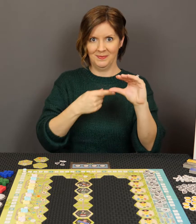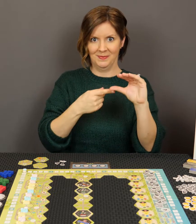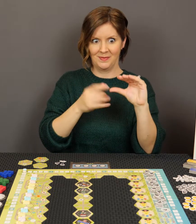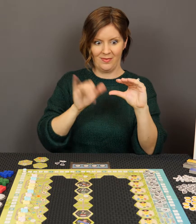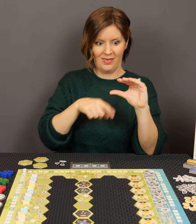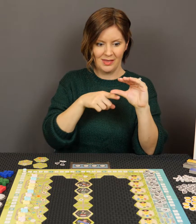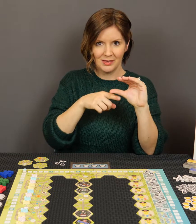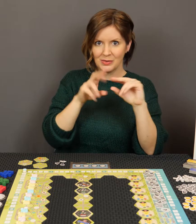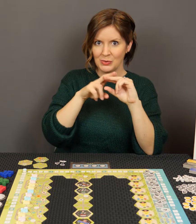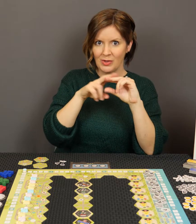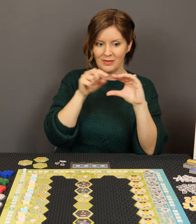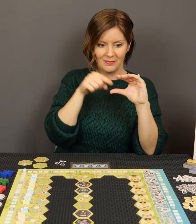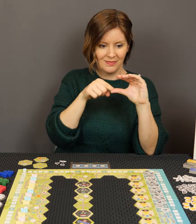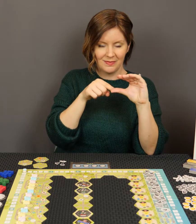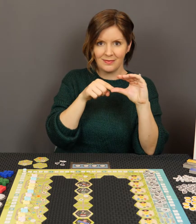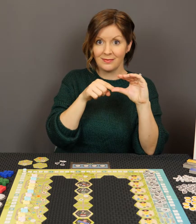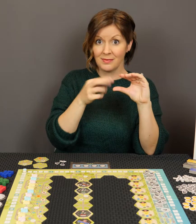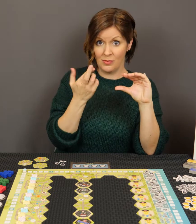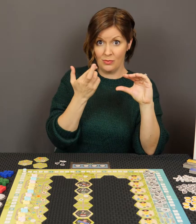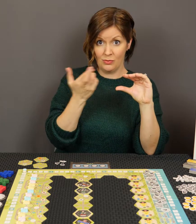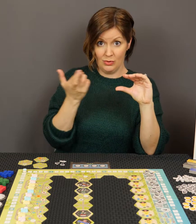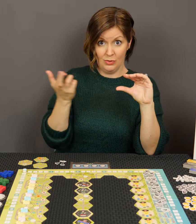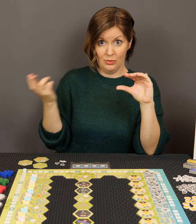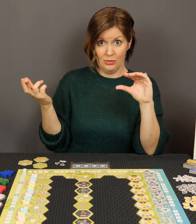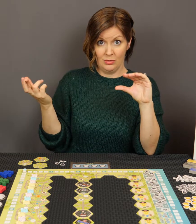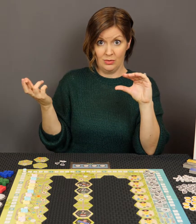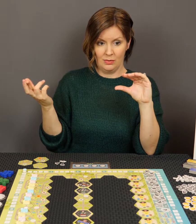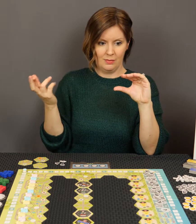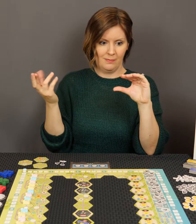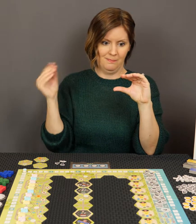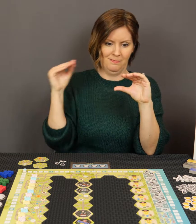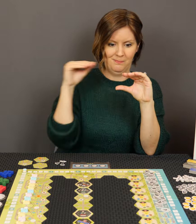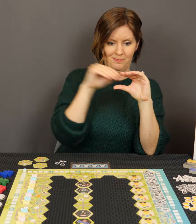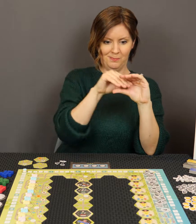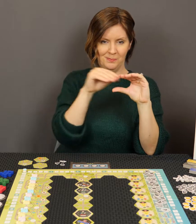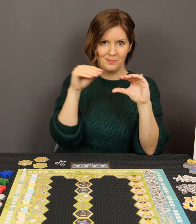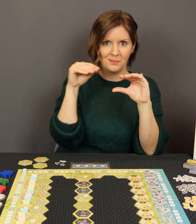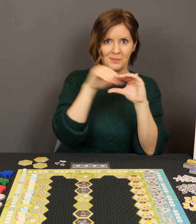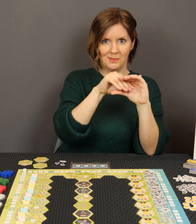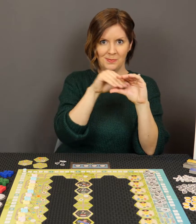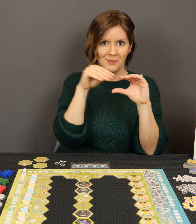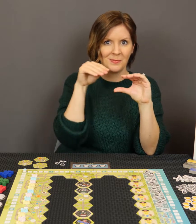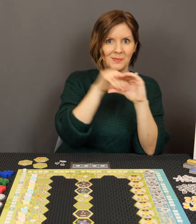The concept is that you have a train and there are resources that you want to get on that train.